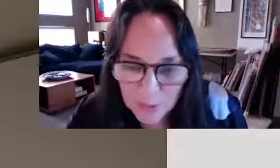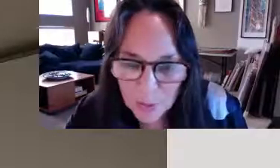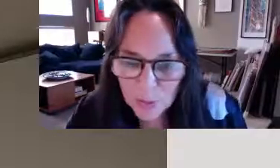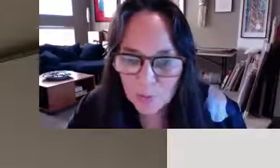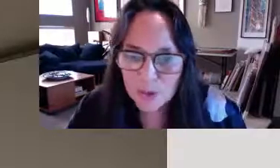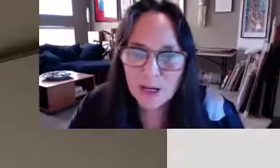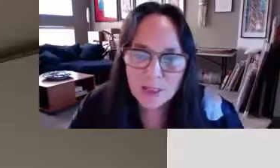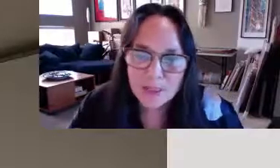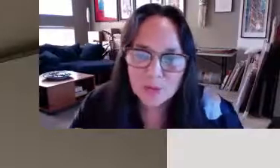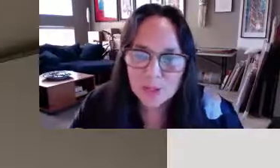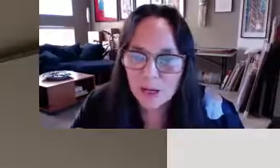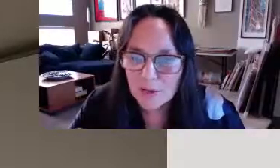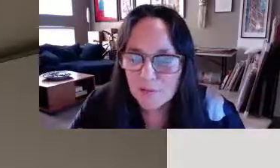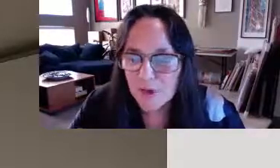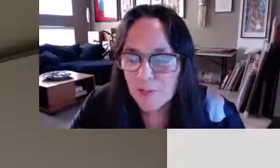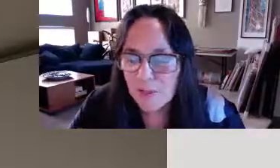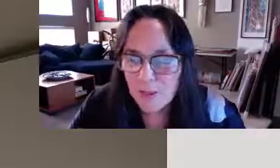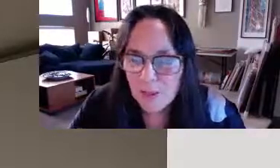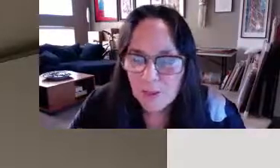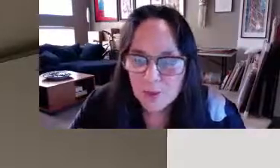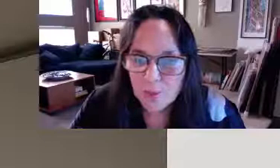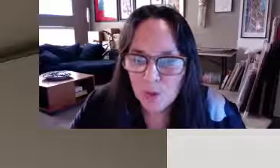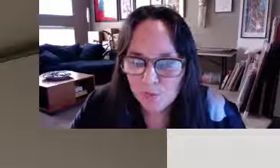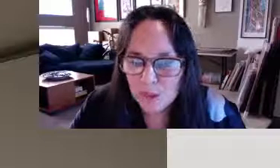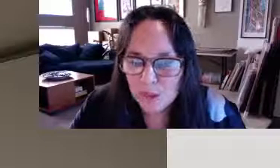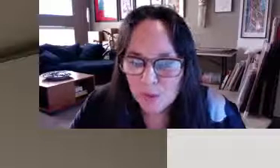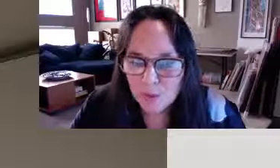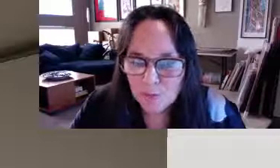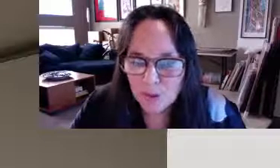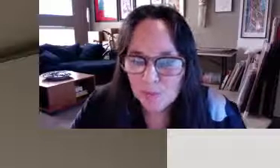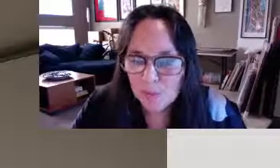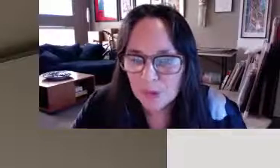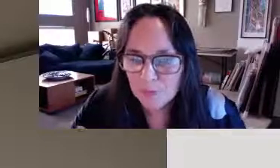also what resides outside of the frame and so all of these are from different